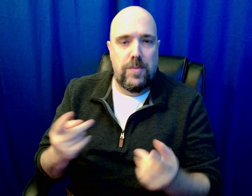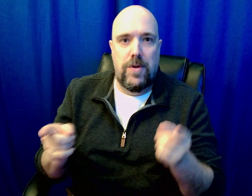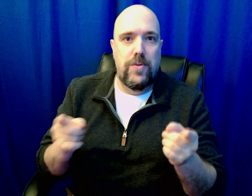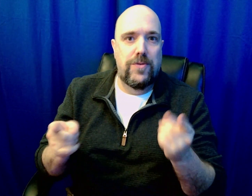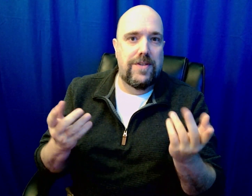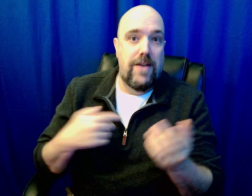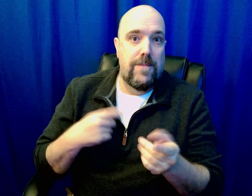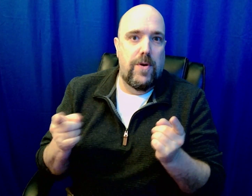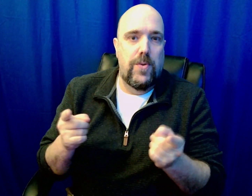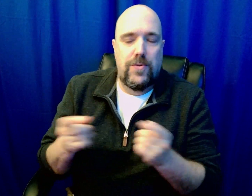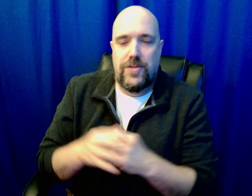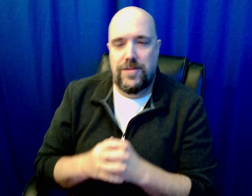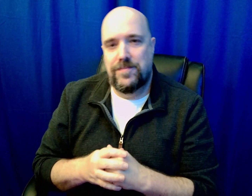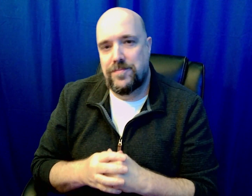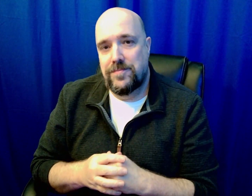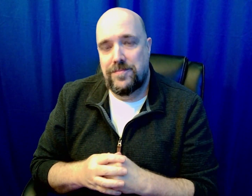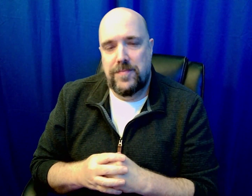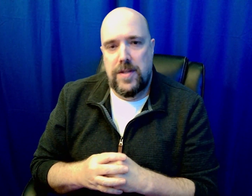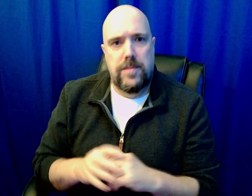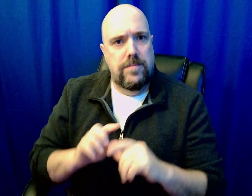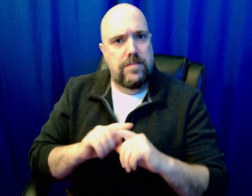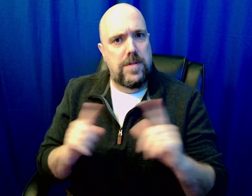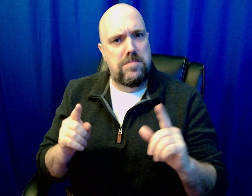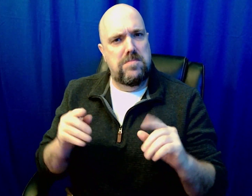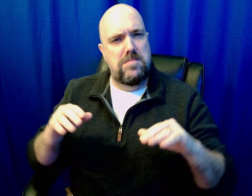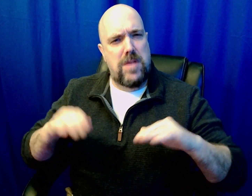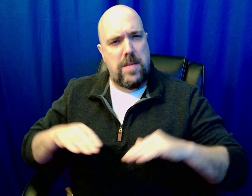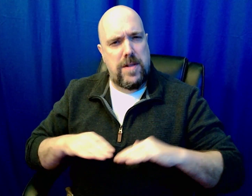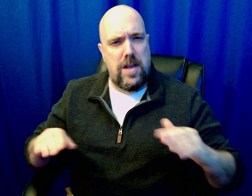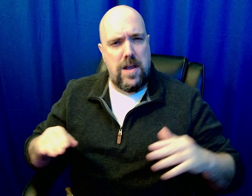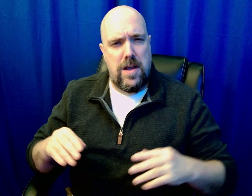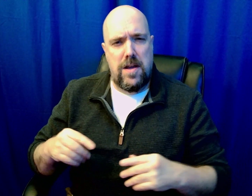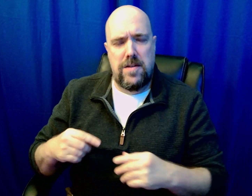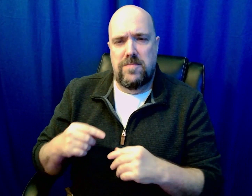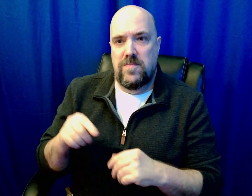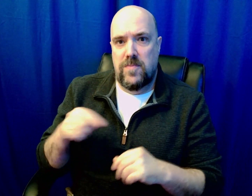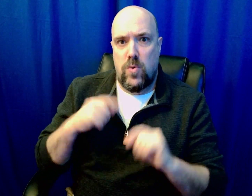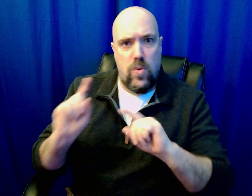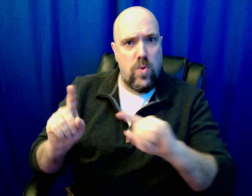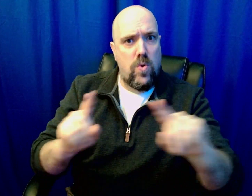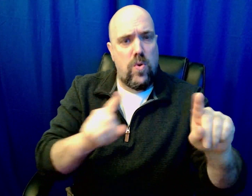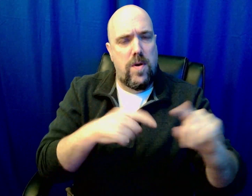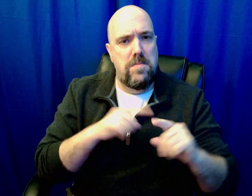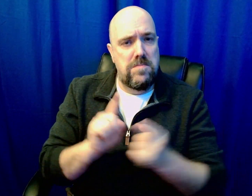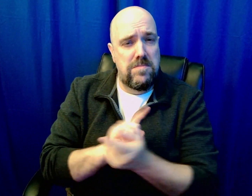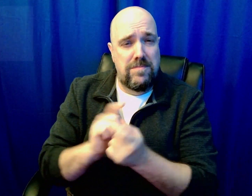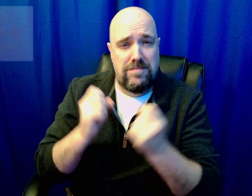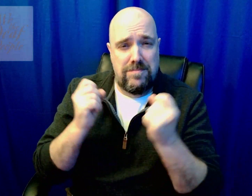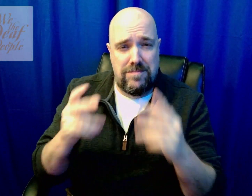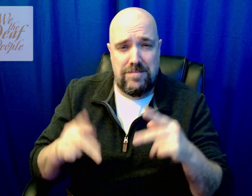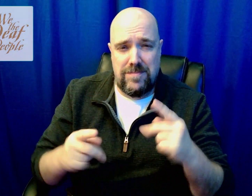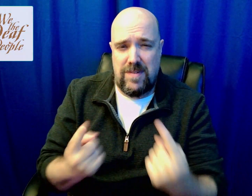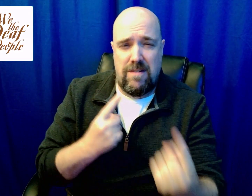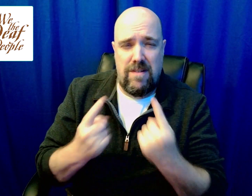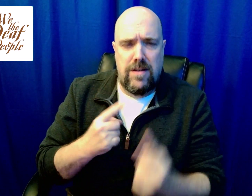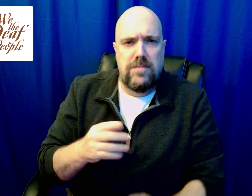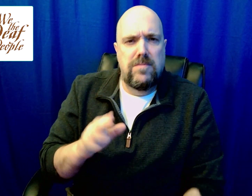I have both. Bottom line, when I go out. Many people ask me this question.